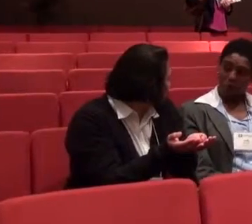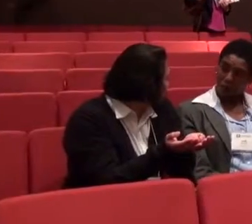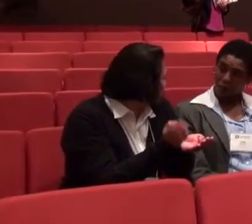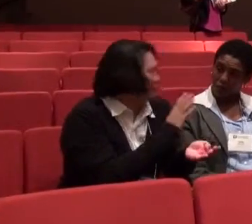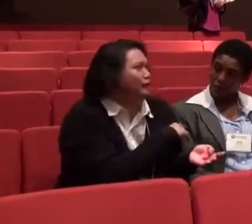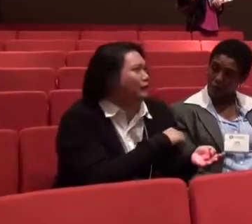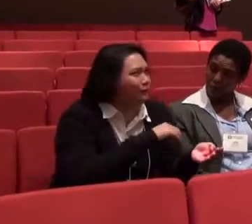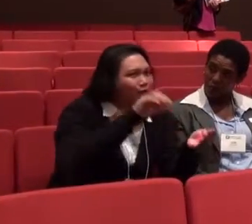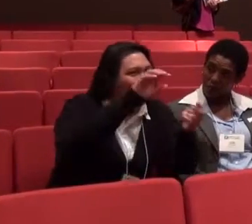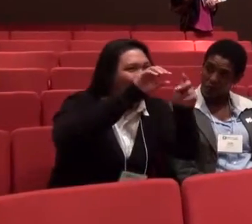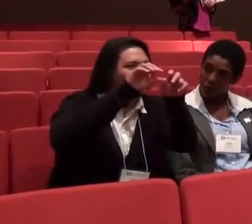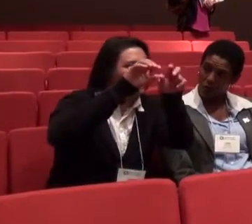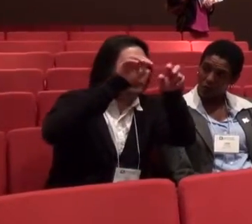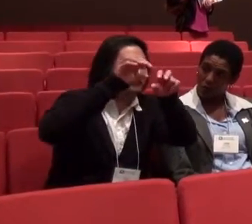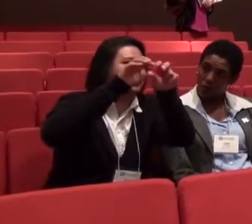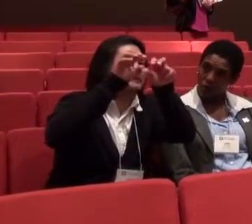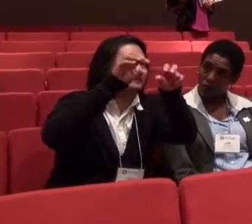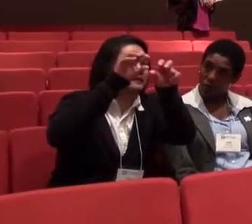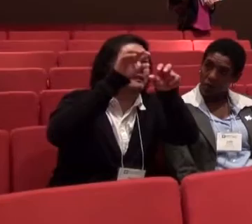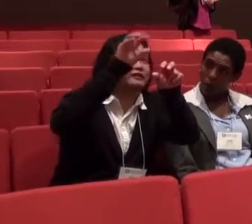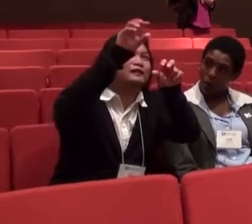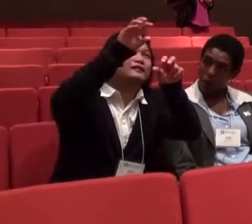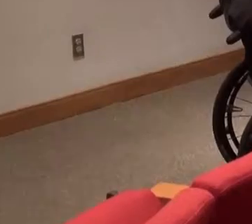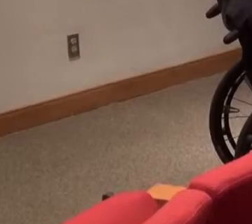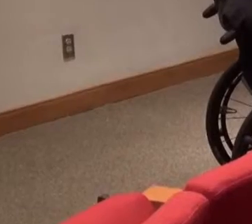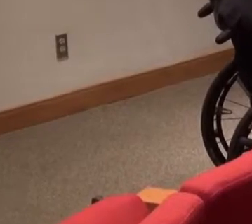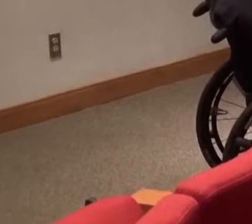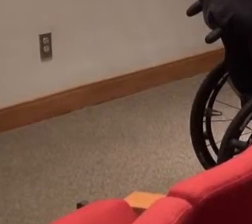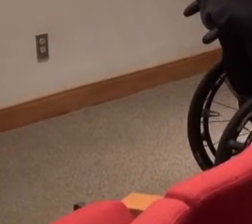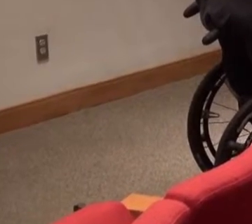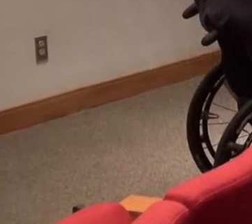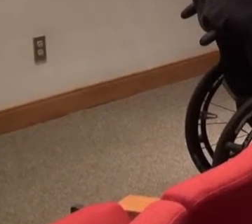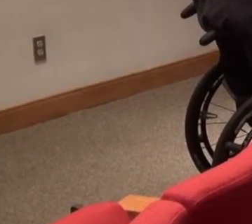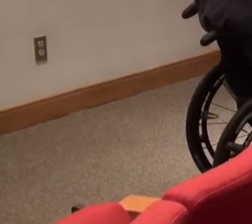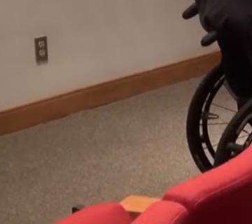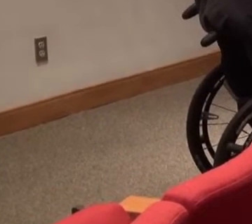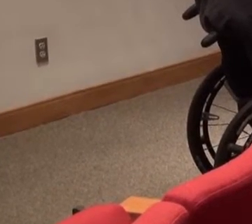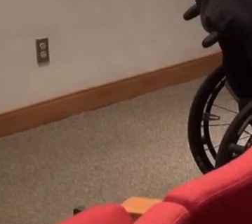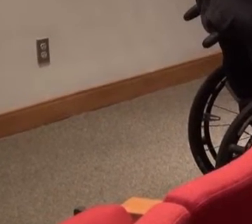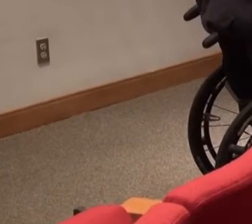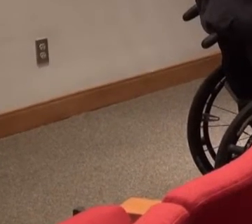Return on investment is what people with disabilities provide. Helping people with disabilities go to work